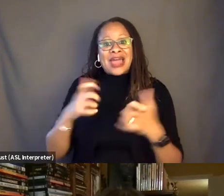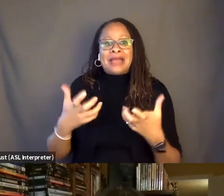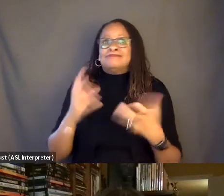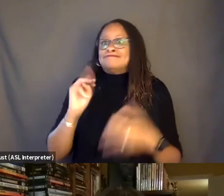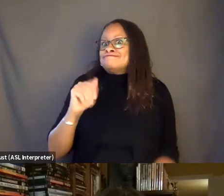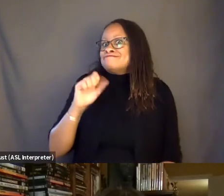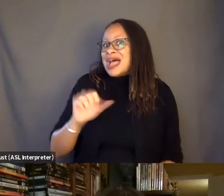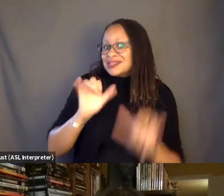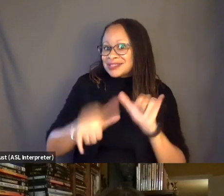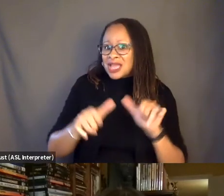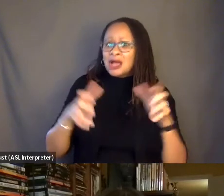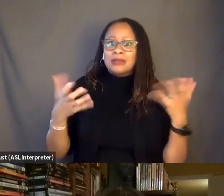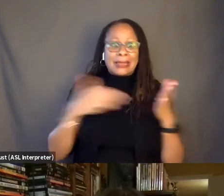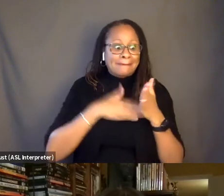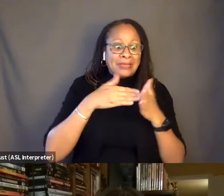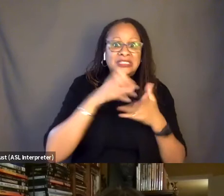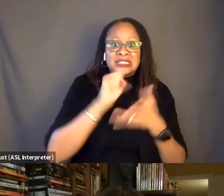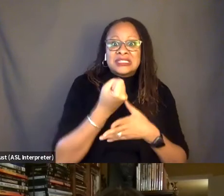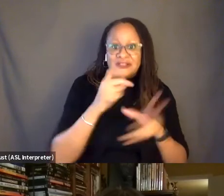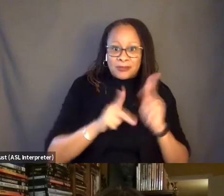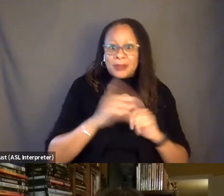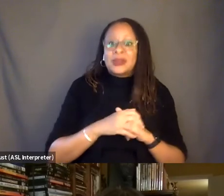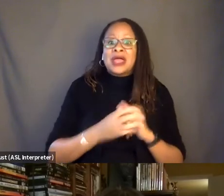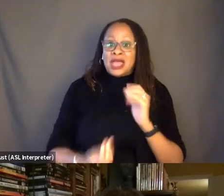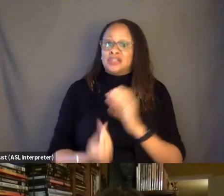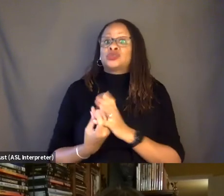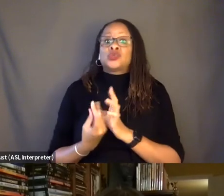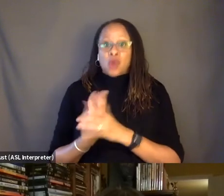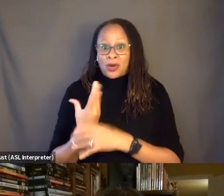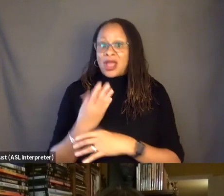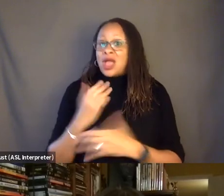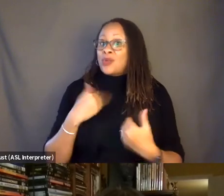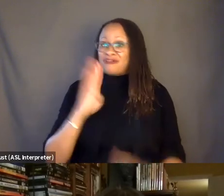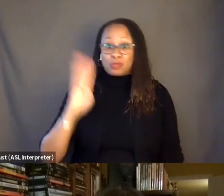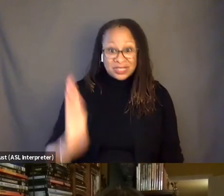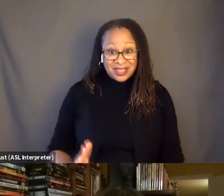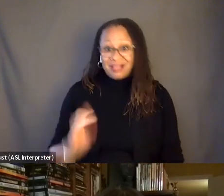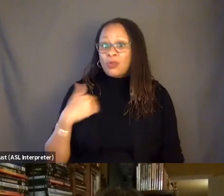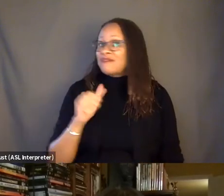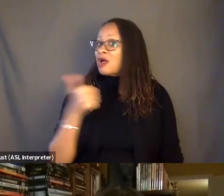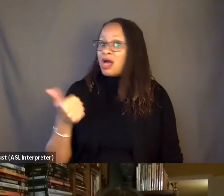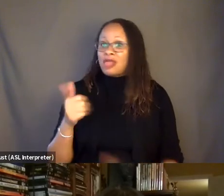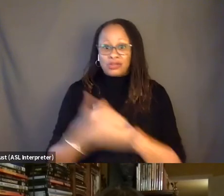This is what's happened. And it's growing around, we have Brazil. We have other countries around the world as well.